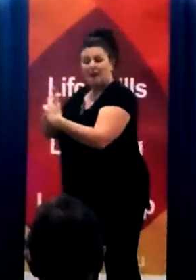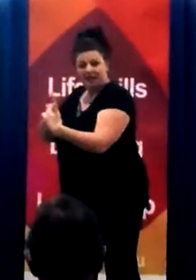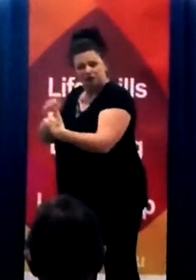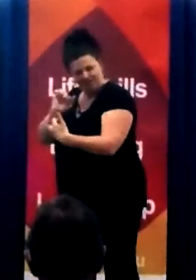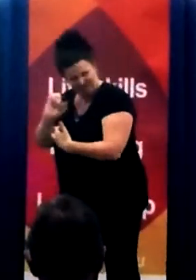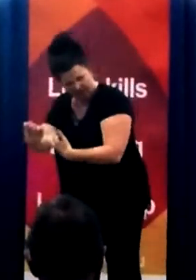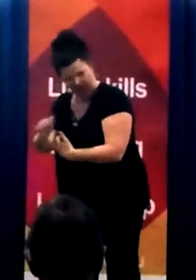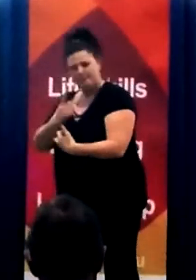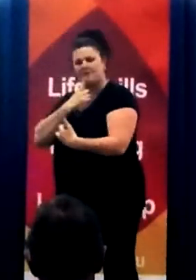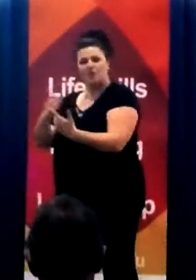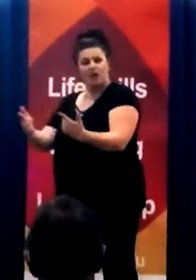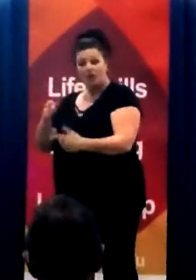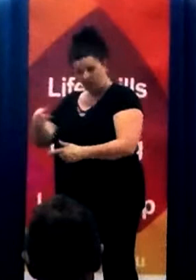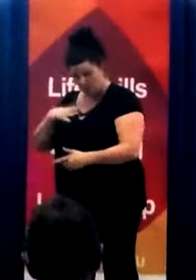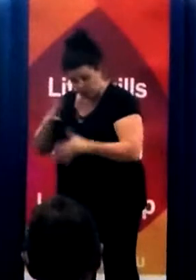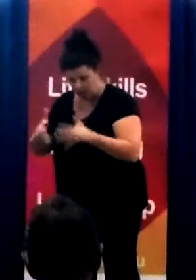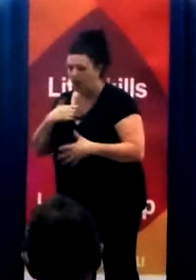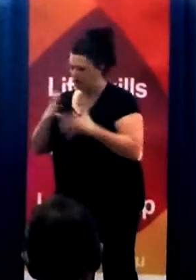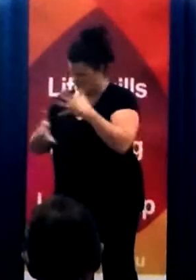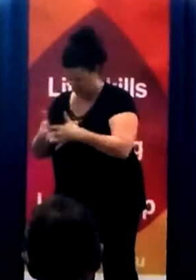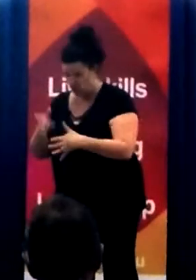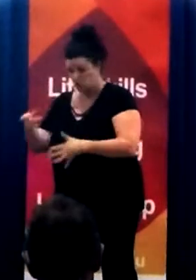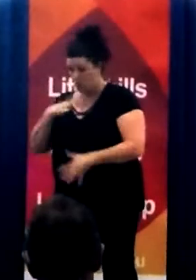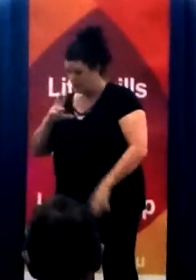If they want me to sign, I will sign. If they want me to speak, I will speak.